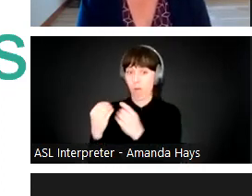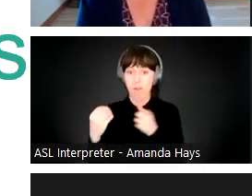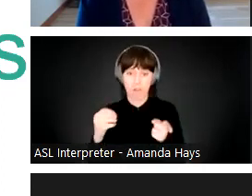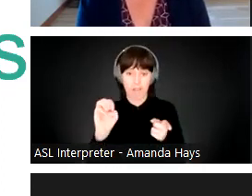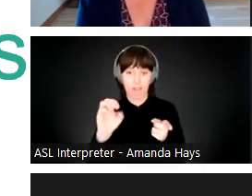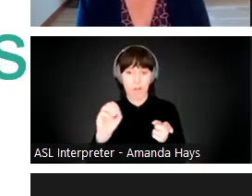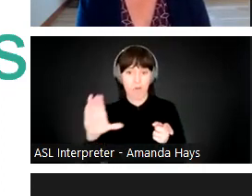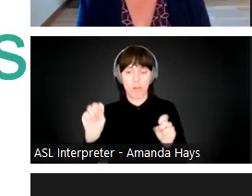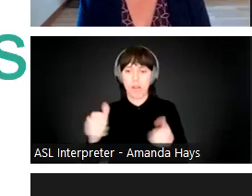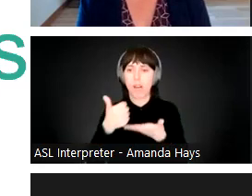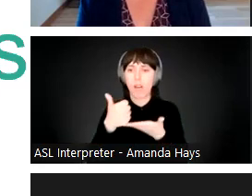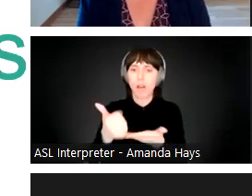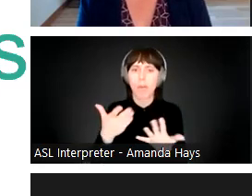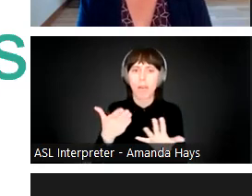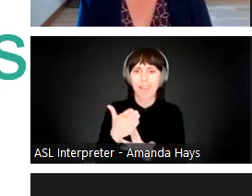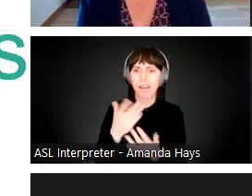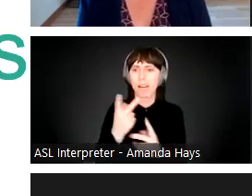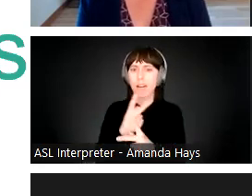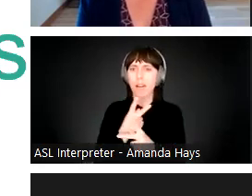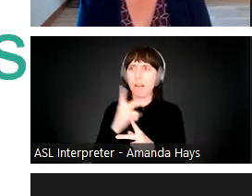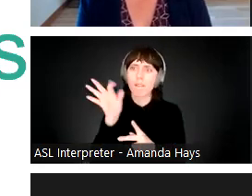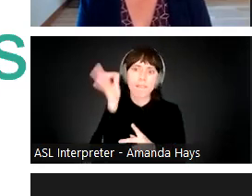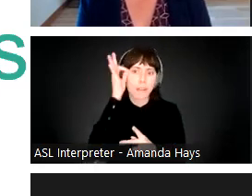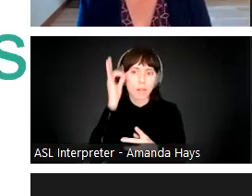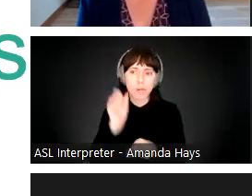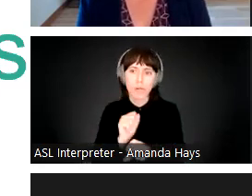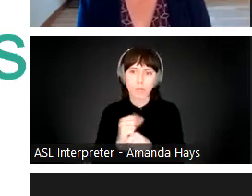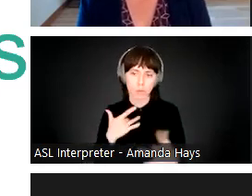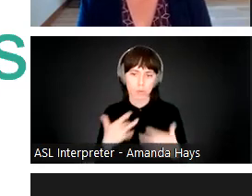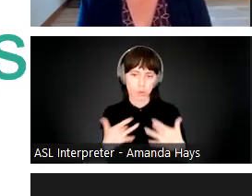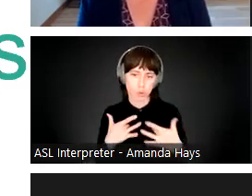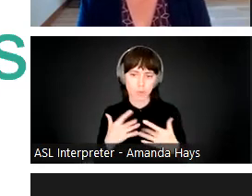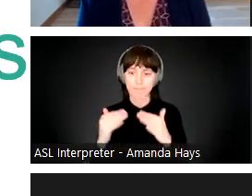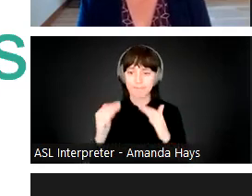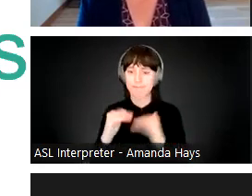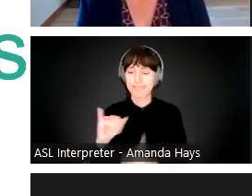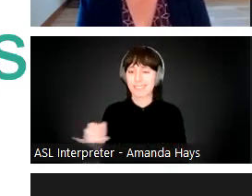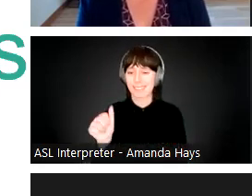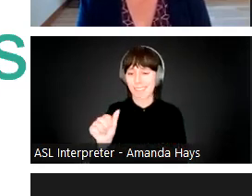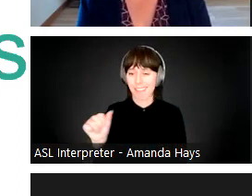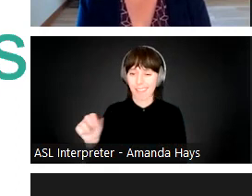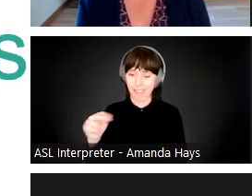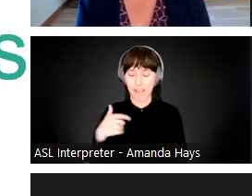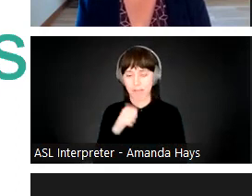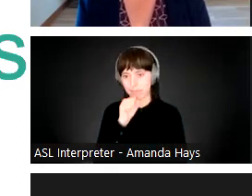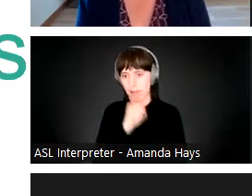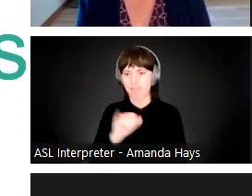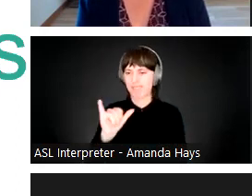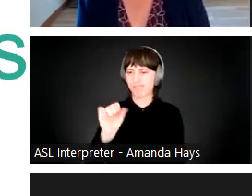employment concerns. And then I really love JAN, the Job Accommodation Network-